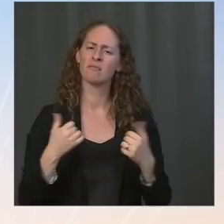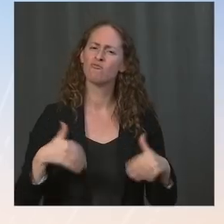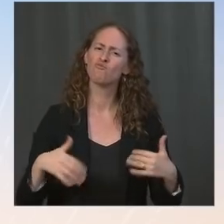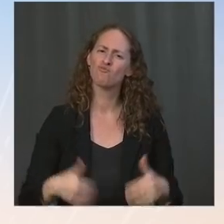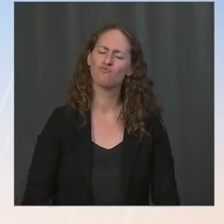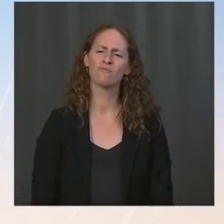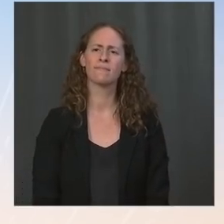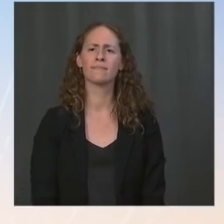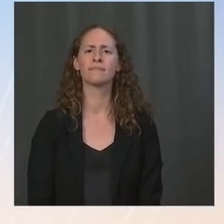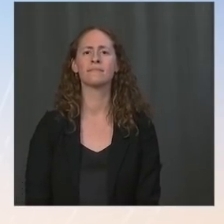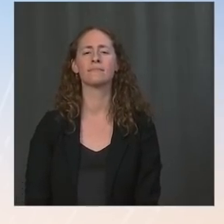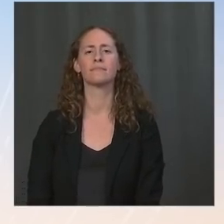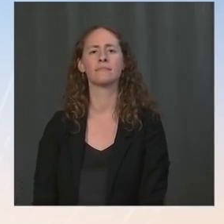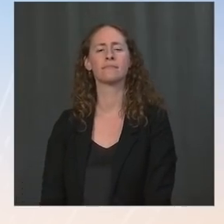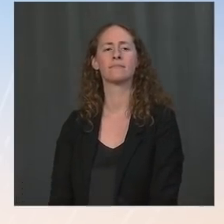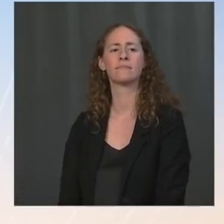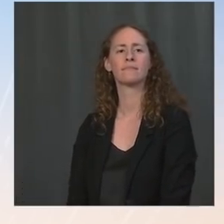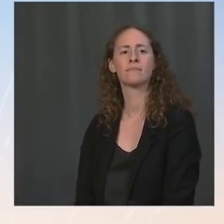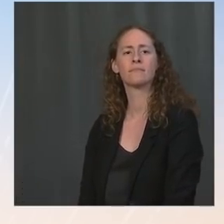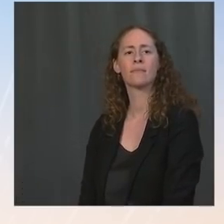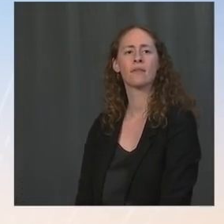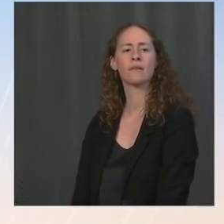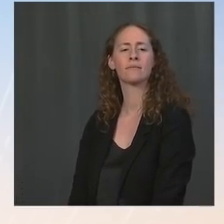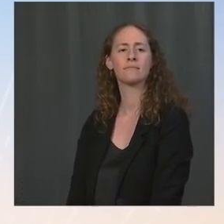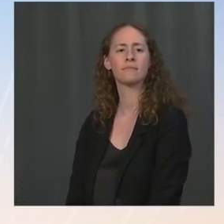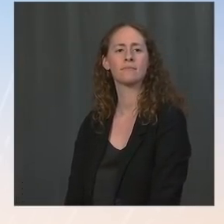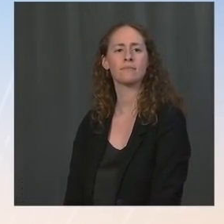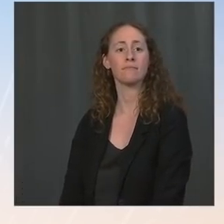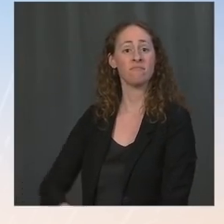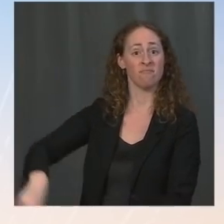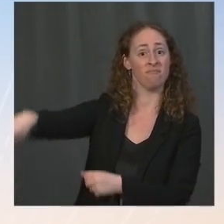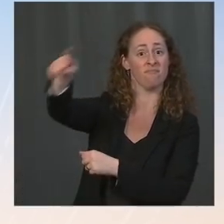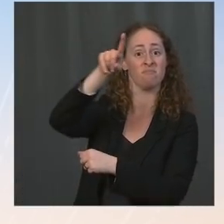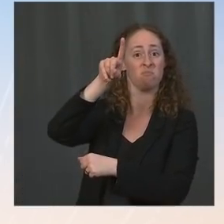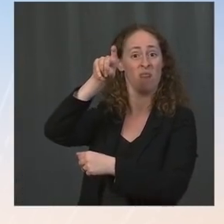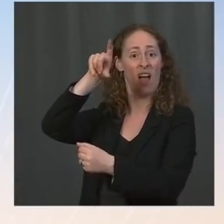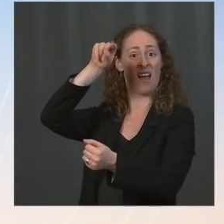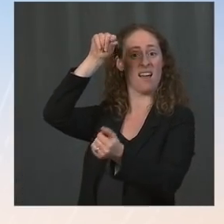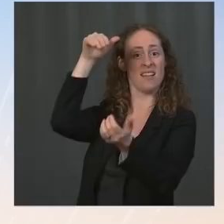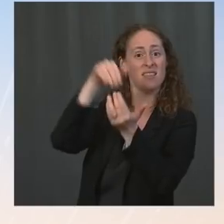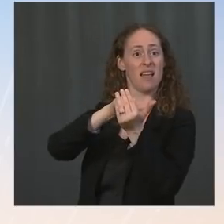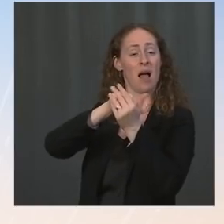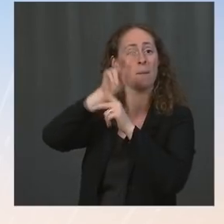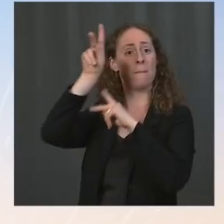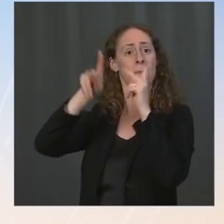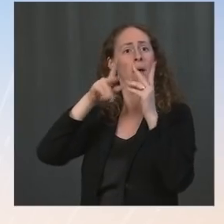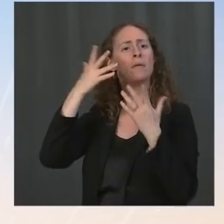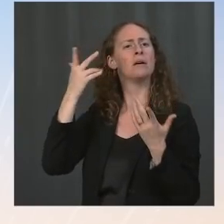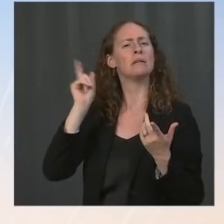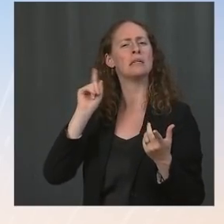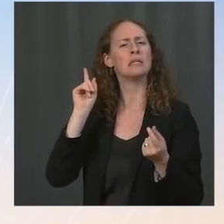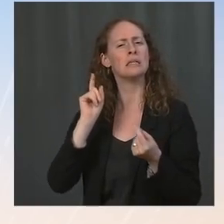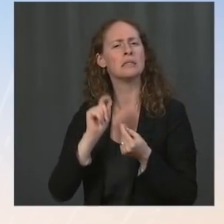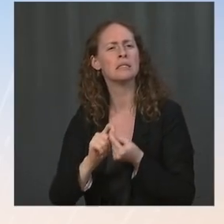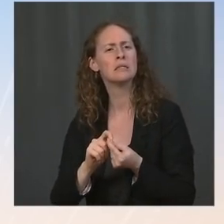how many of those people from the 120,000 -- when will you give breakdowns of the nationalities, how many are SIVs, how many are third-country nationals?